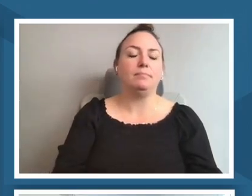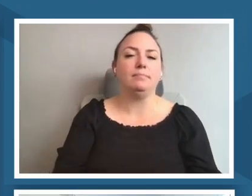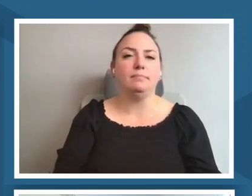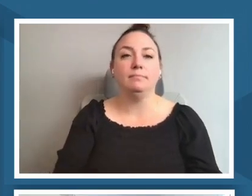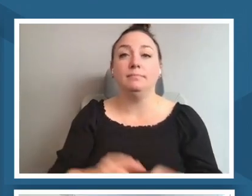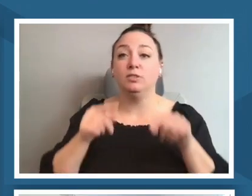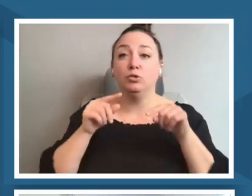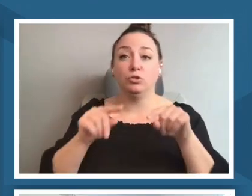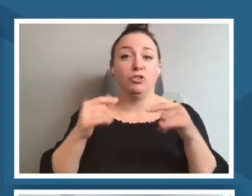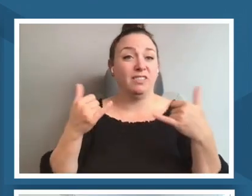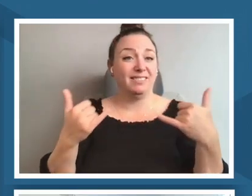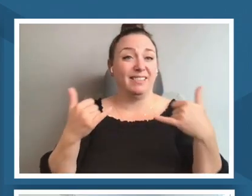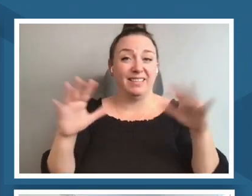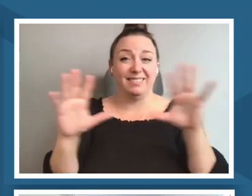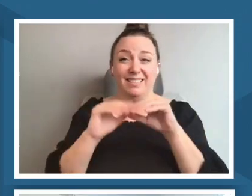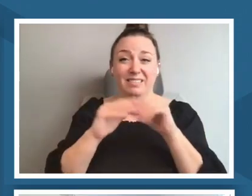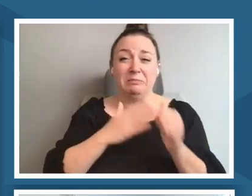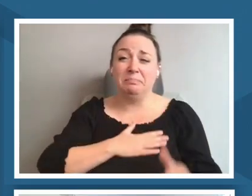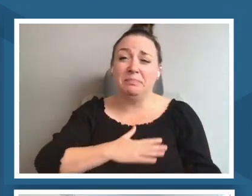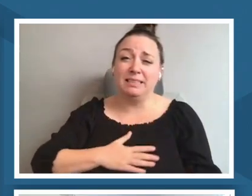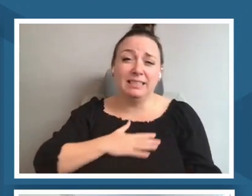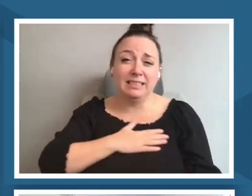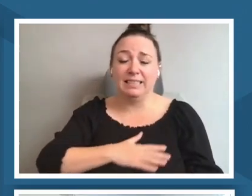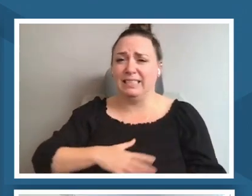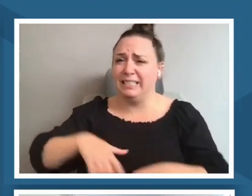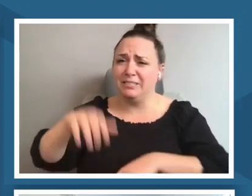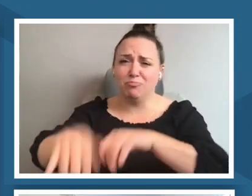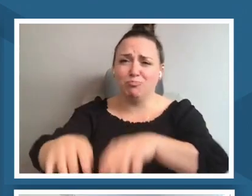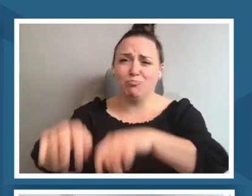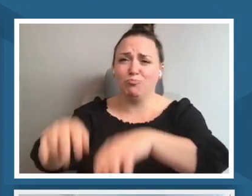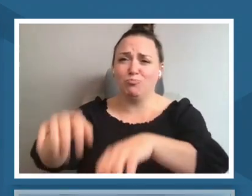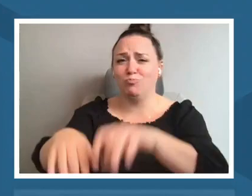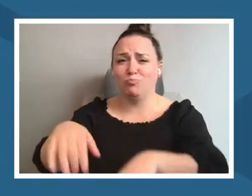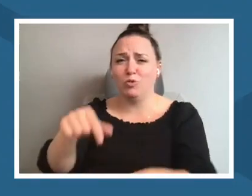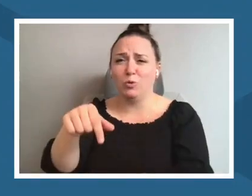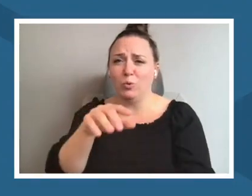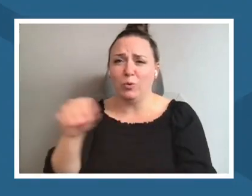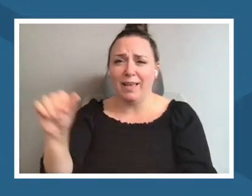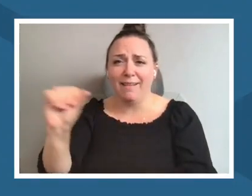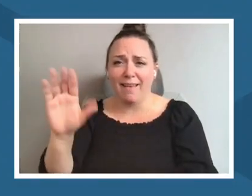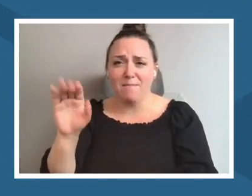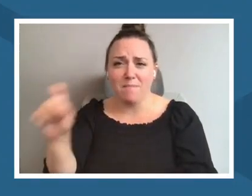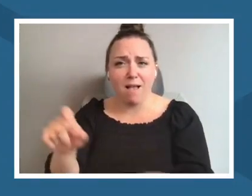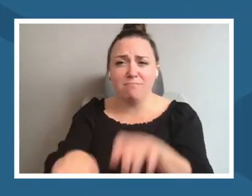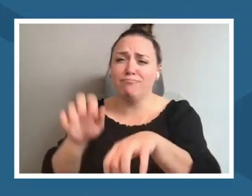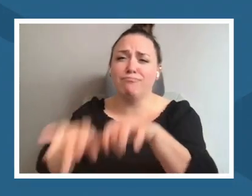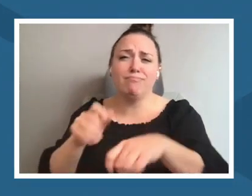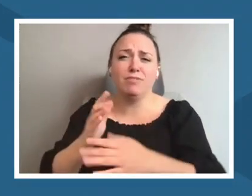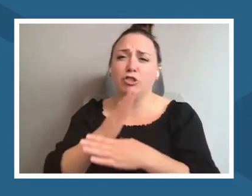share in the q a box we want this to be